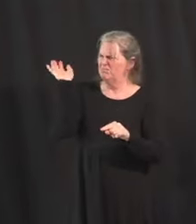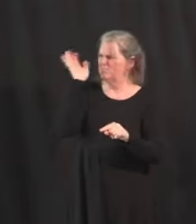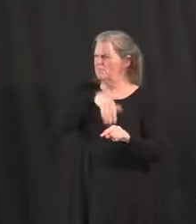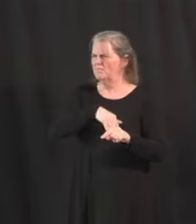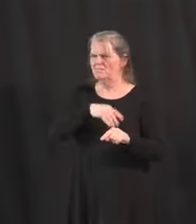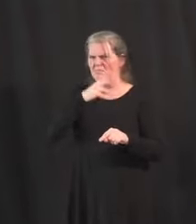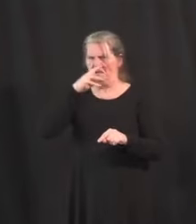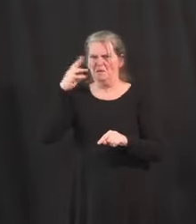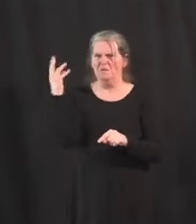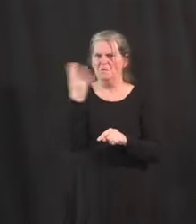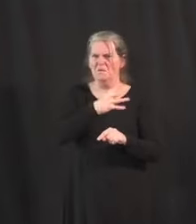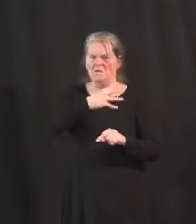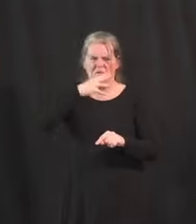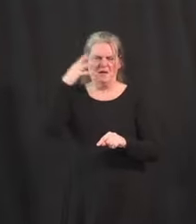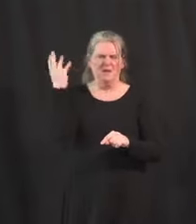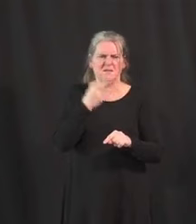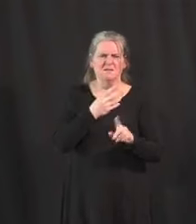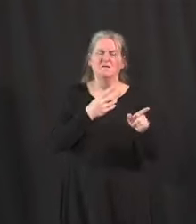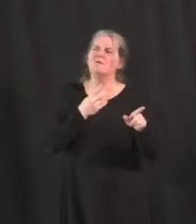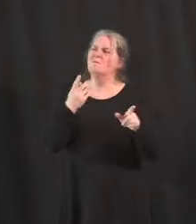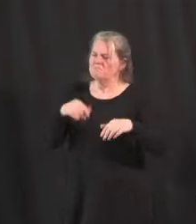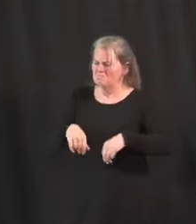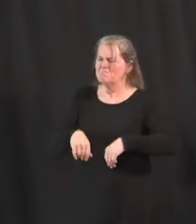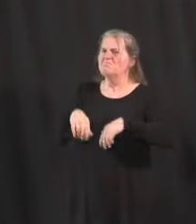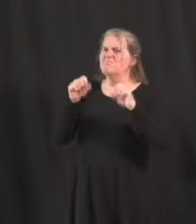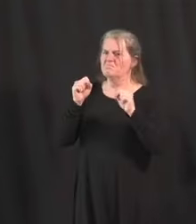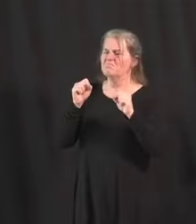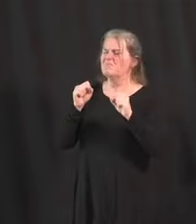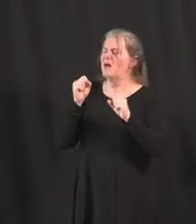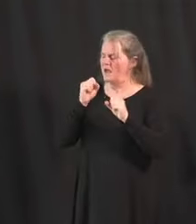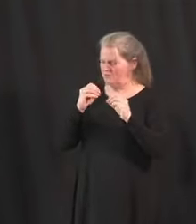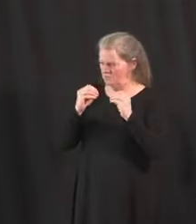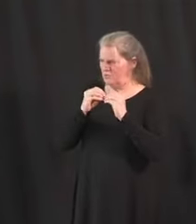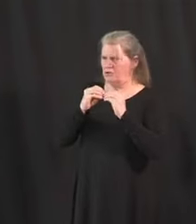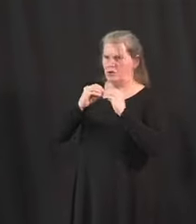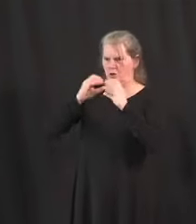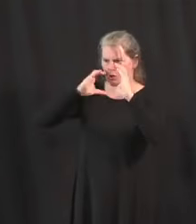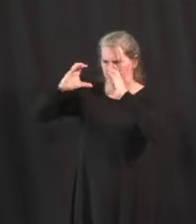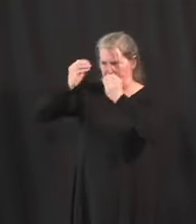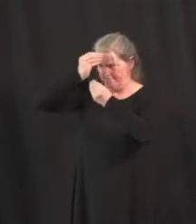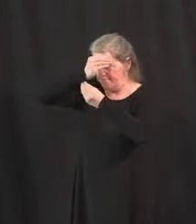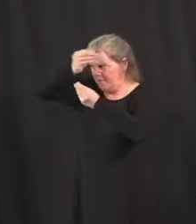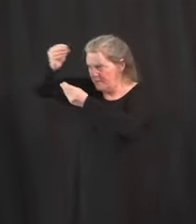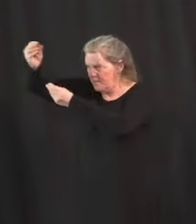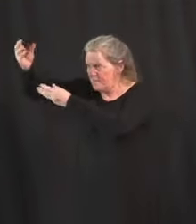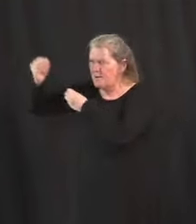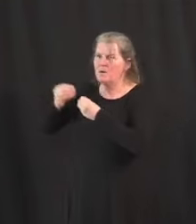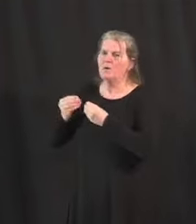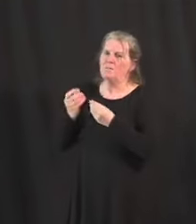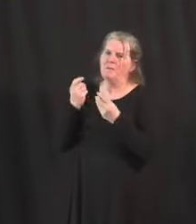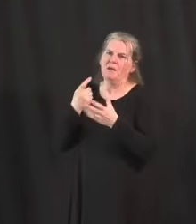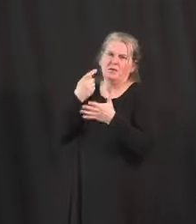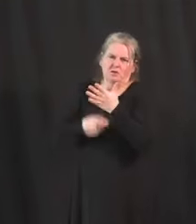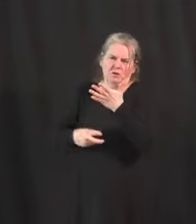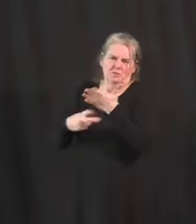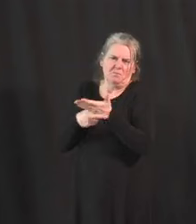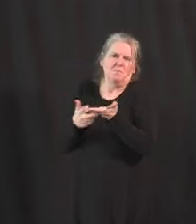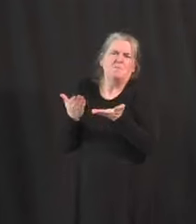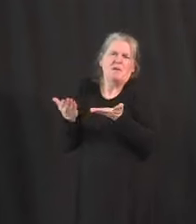OKAY, WE NEED TO INCREASE THE SUPPORTS, THE COMMUNICATION, OR LOOK AT ENFORCEMENT MEASURES, AND ALSO IT MAY BECOME MORE